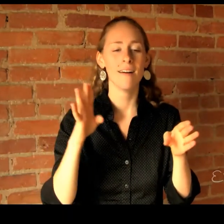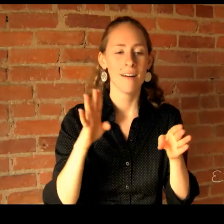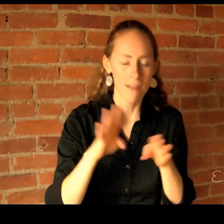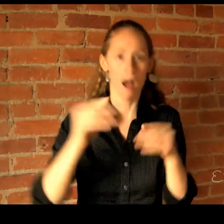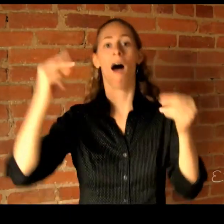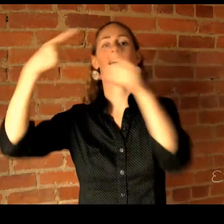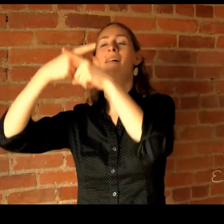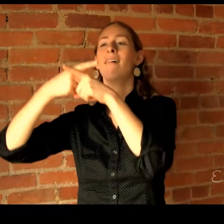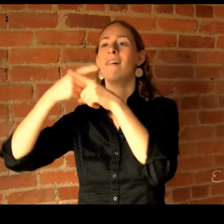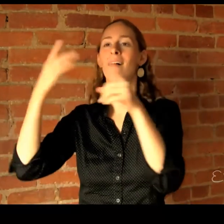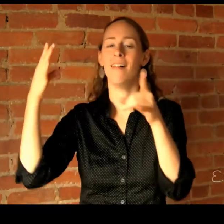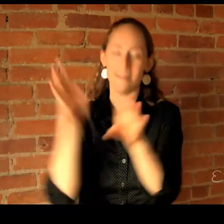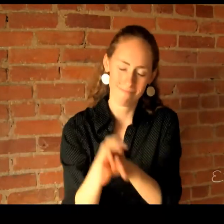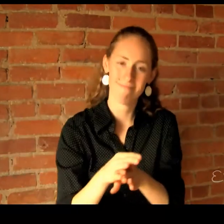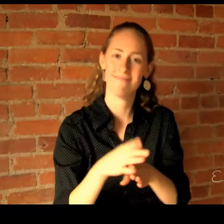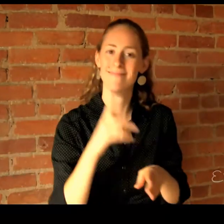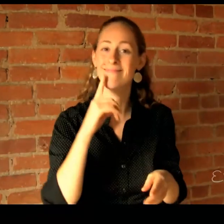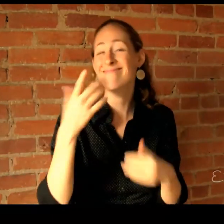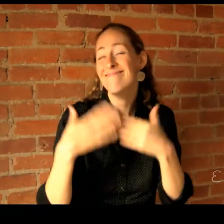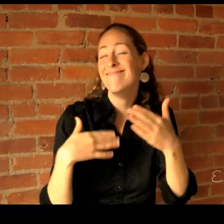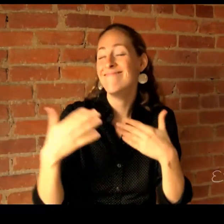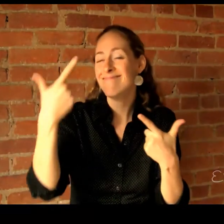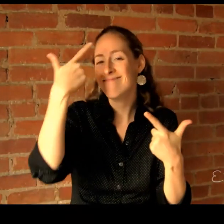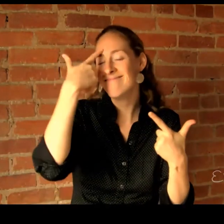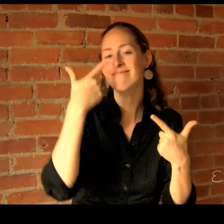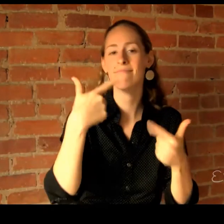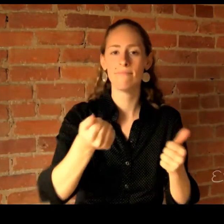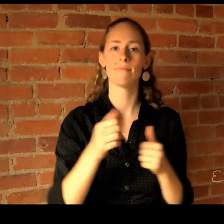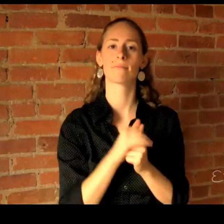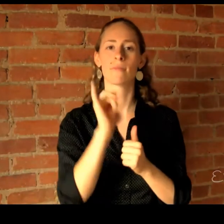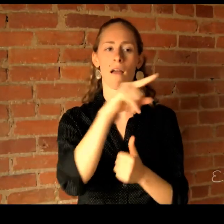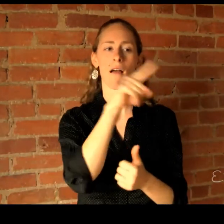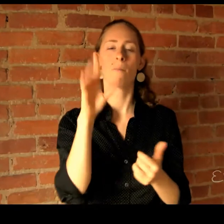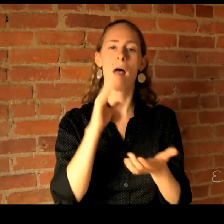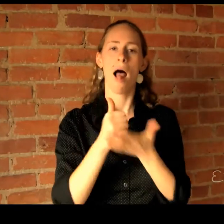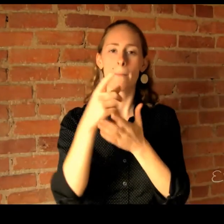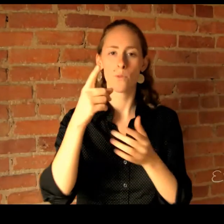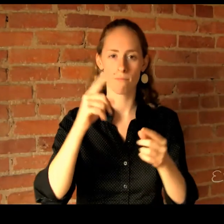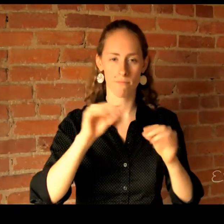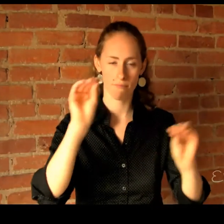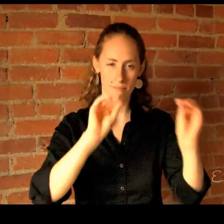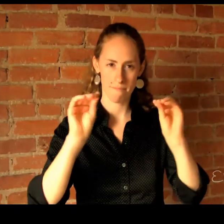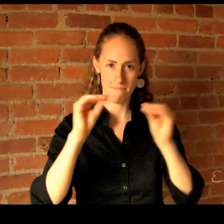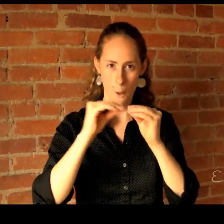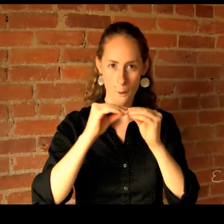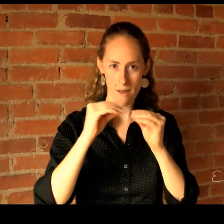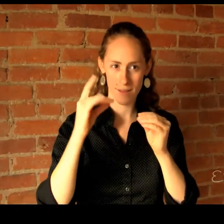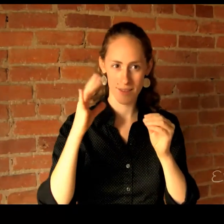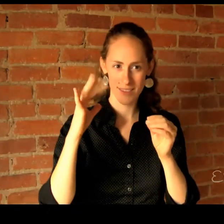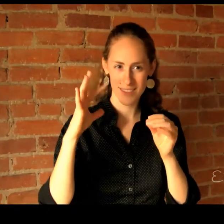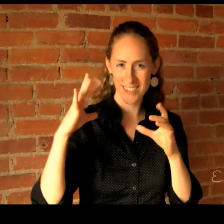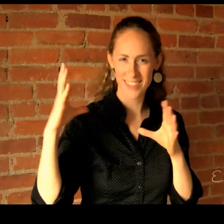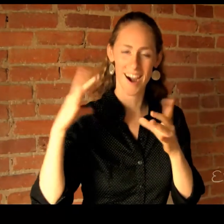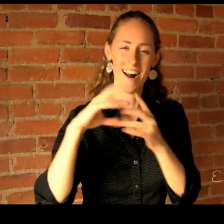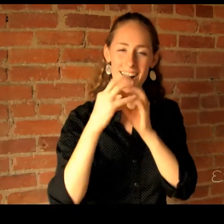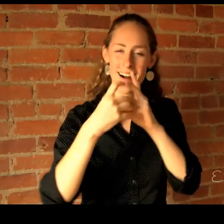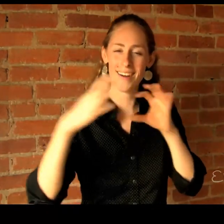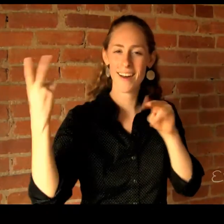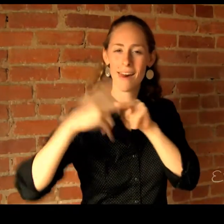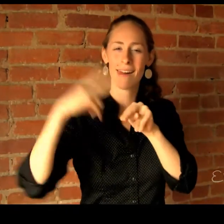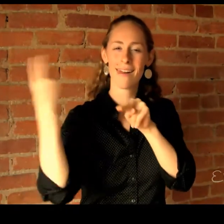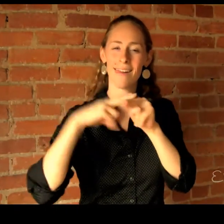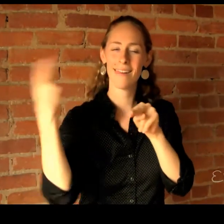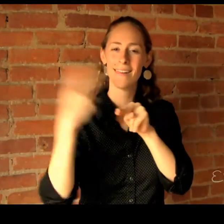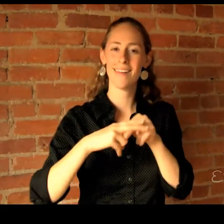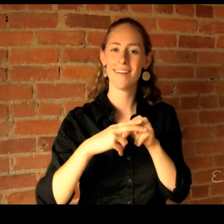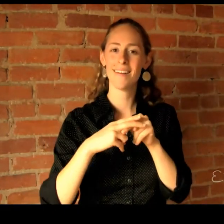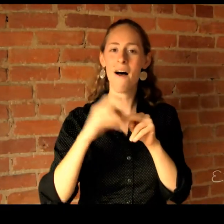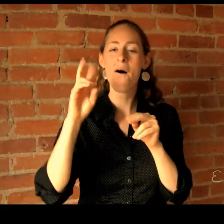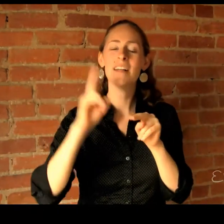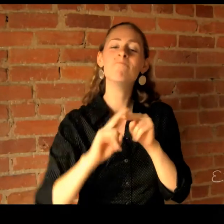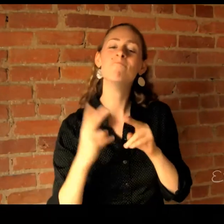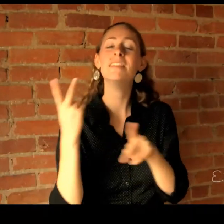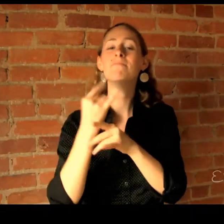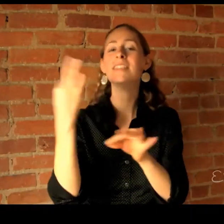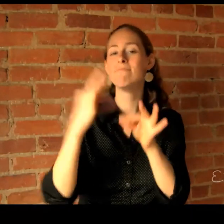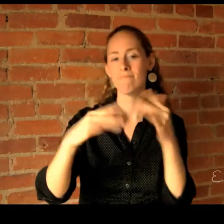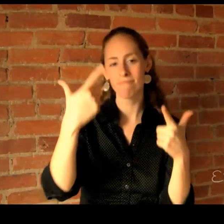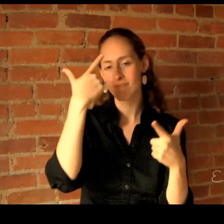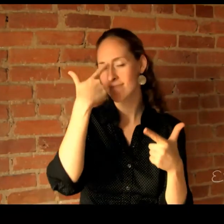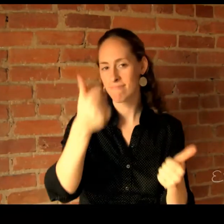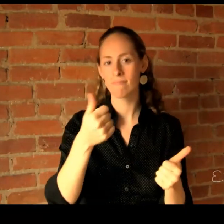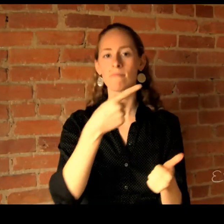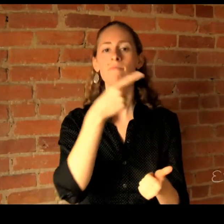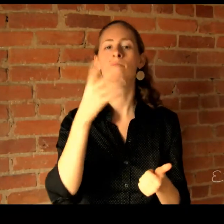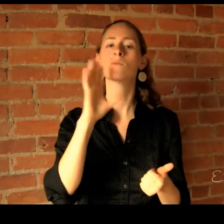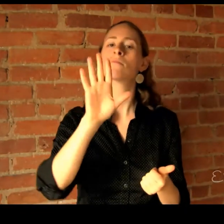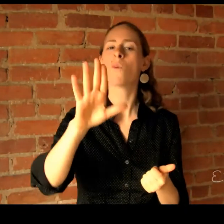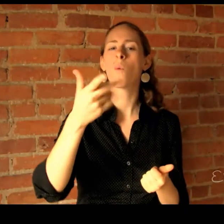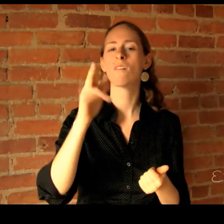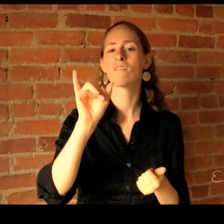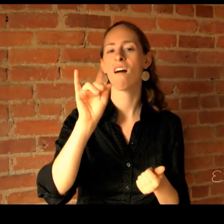more before conclusion. The plot elements are merely your tools as you create your story.